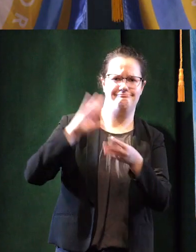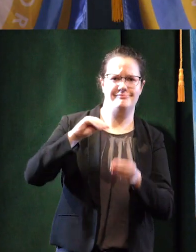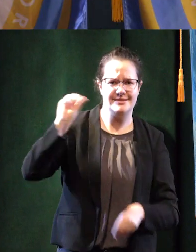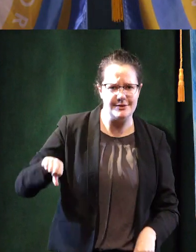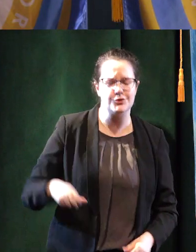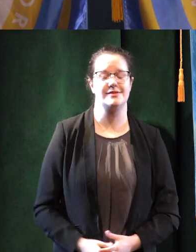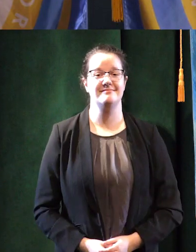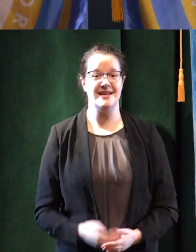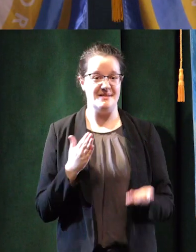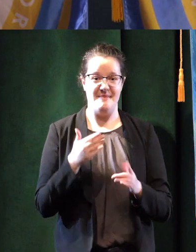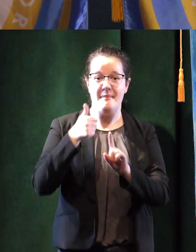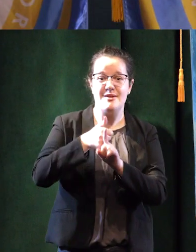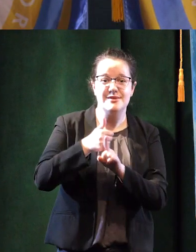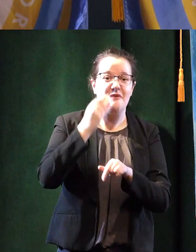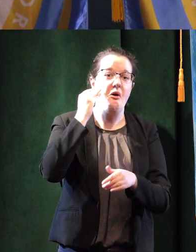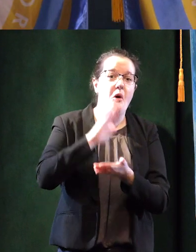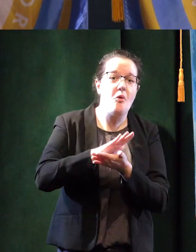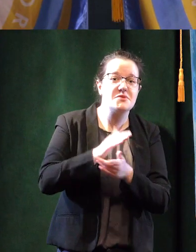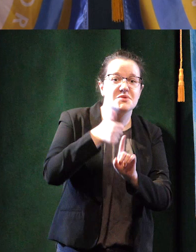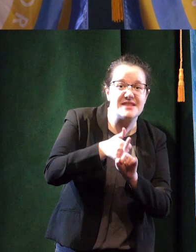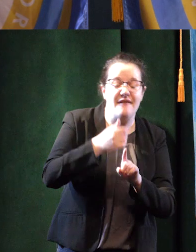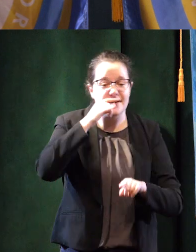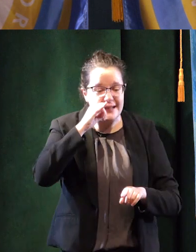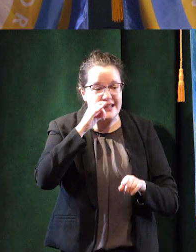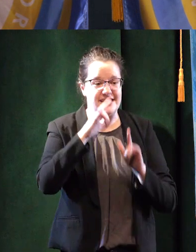may have found yourself homeschooling your kids and yourself competing over